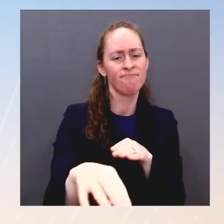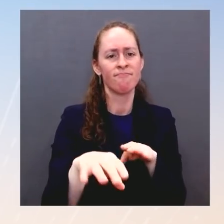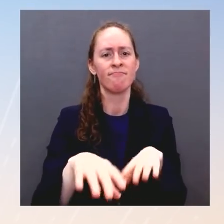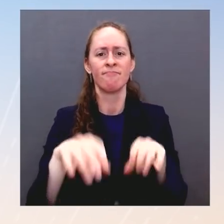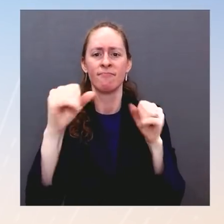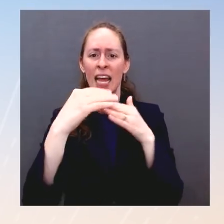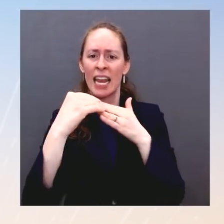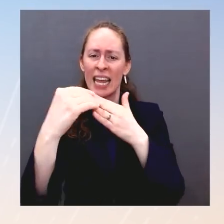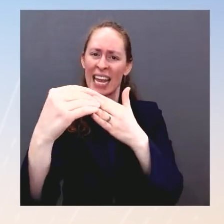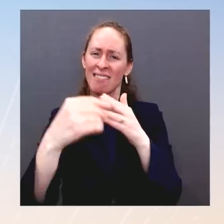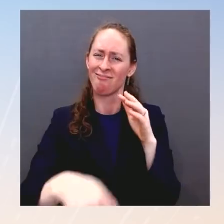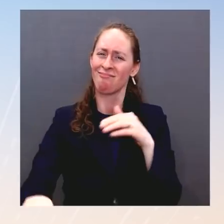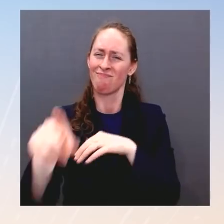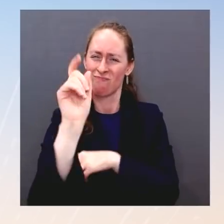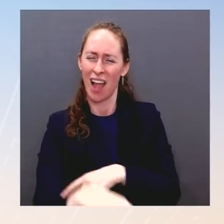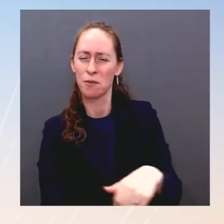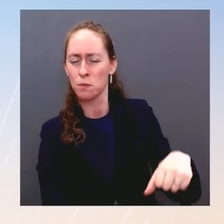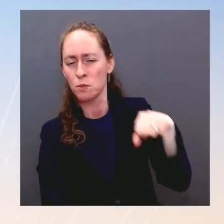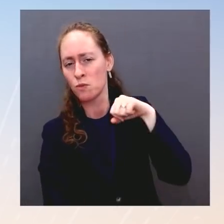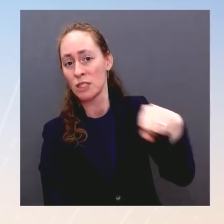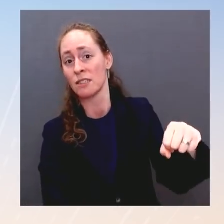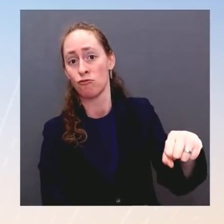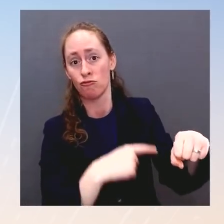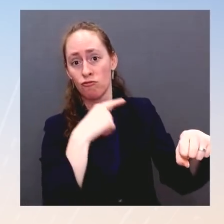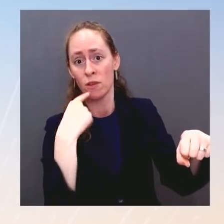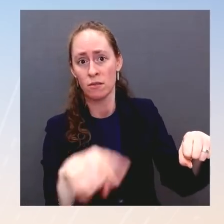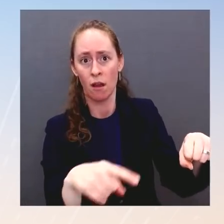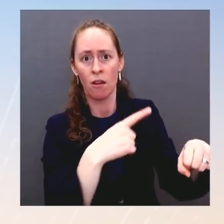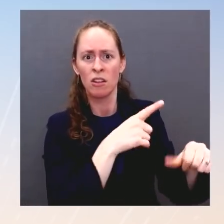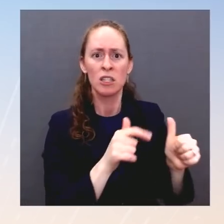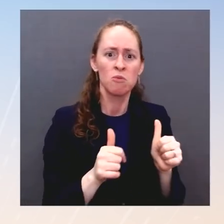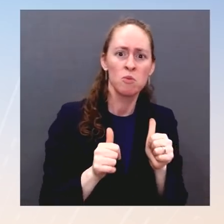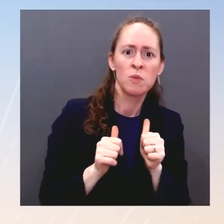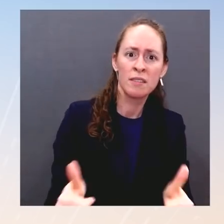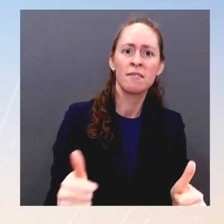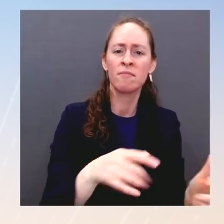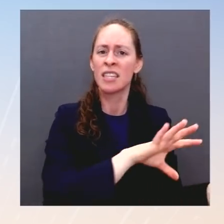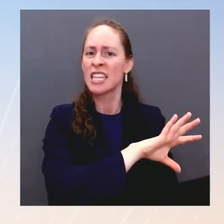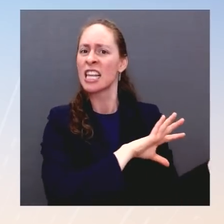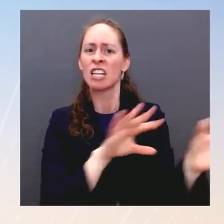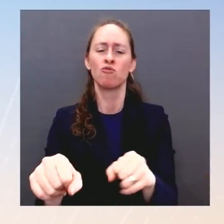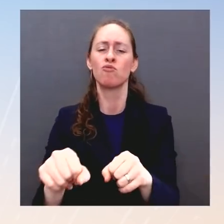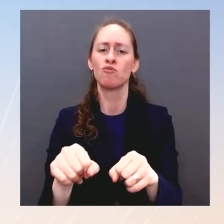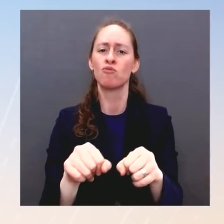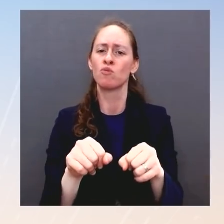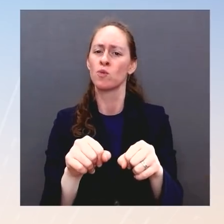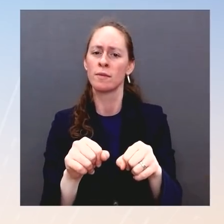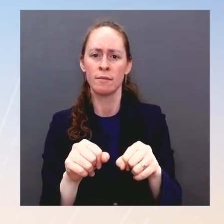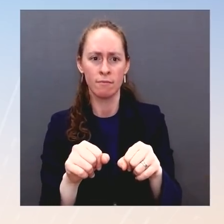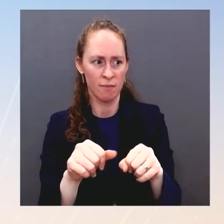the aggression, the invasion of a sovereign country. While I'm not going to get into the specifics